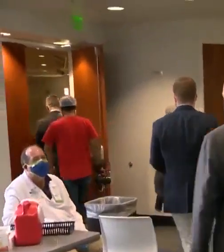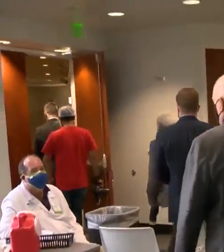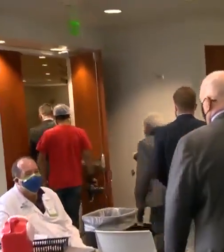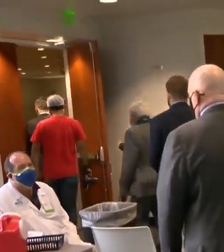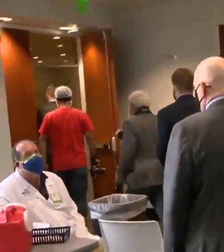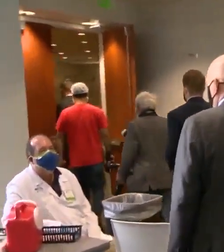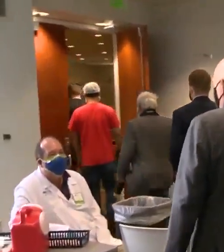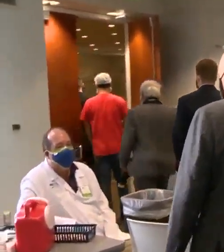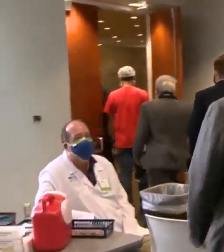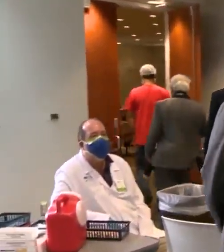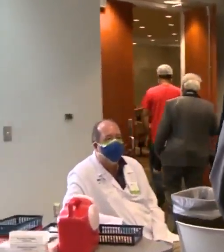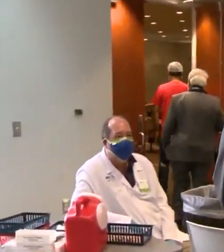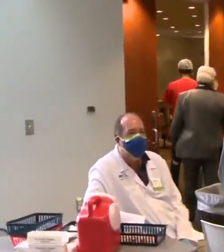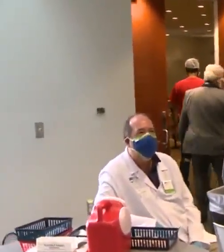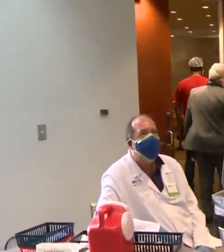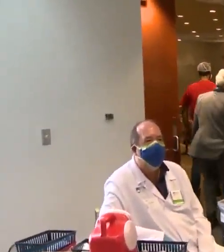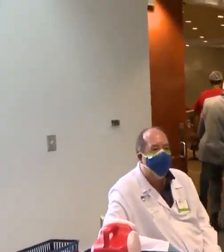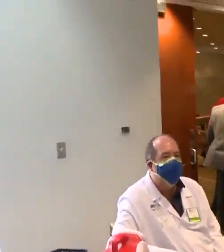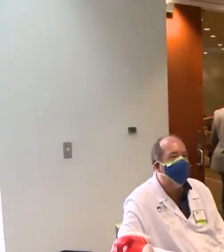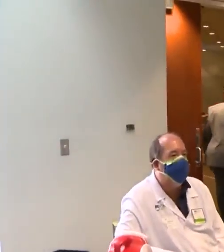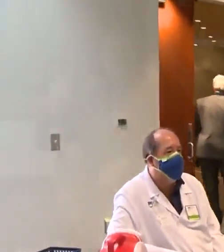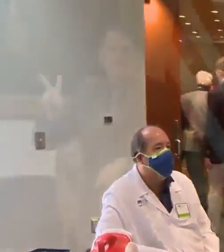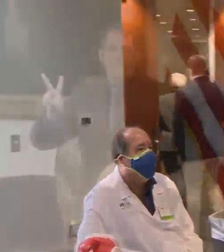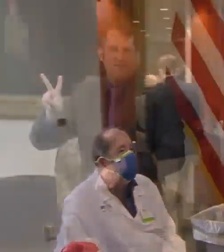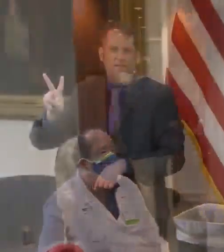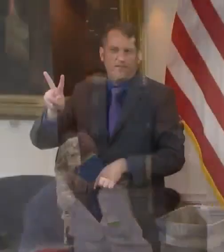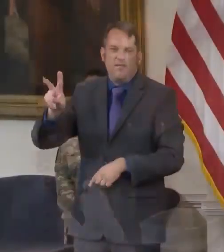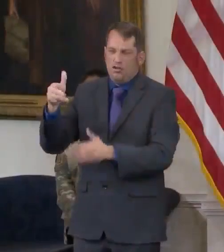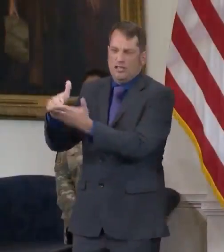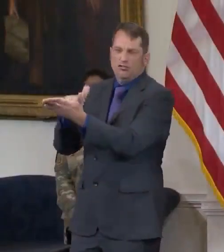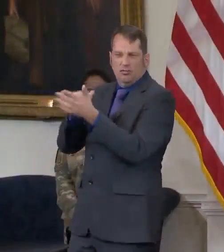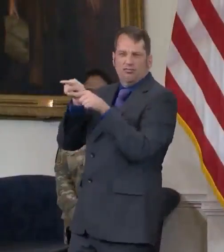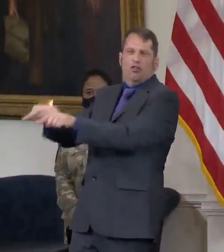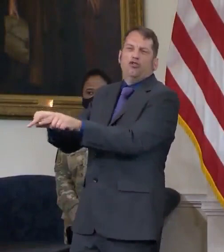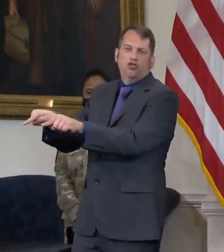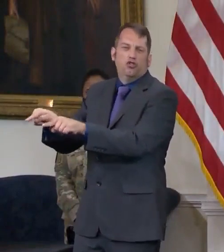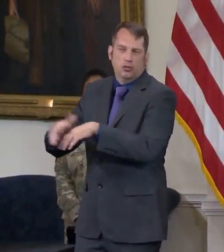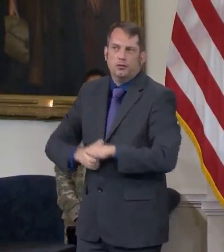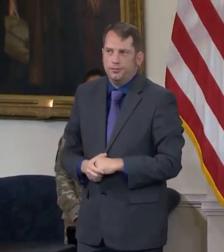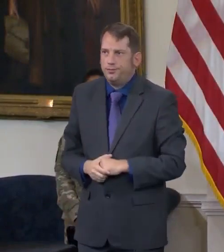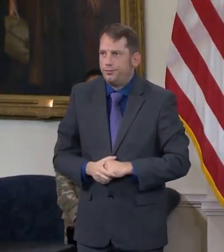120 FIVE EMPLOYEES GOT THEIR FIRST DOSE OF MODERNA WHILE AT WORK AND ON THE CLOCK.